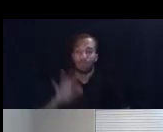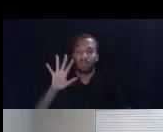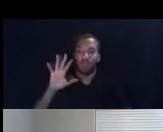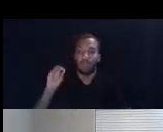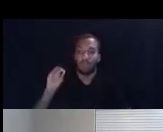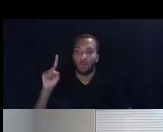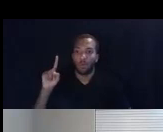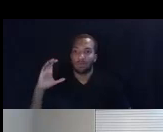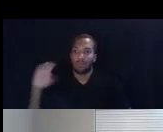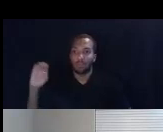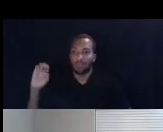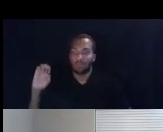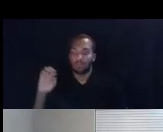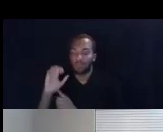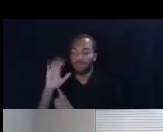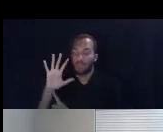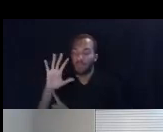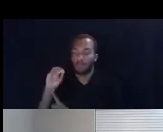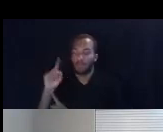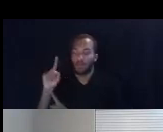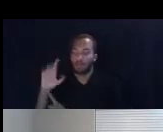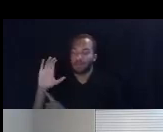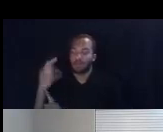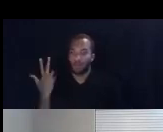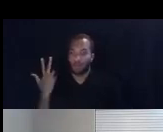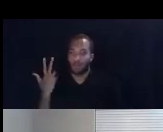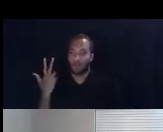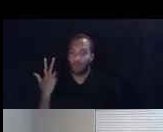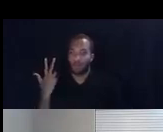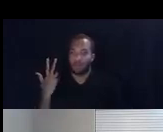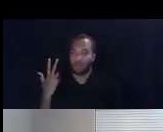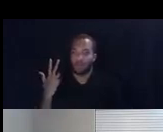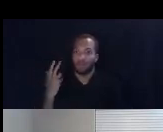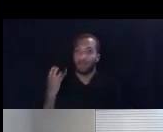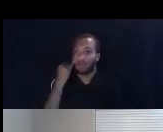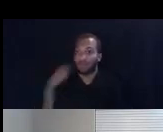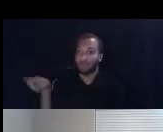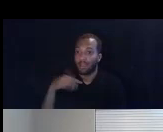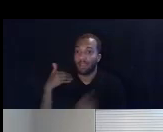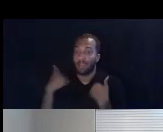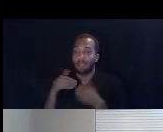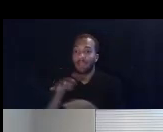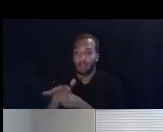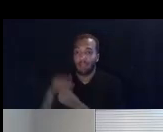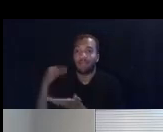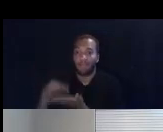or organizations that have capacity for a fiscal sponsor. We will have trainings.